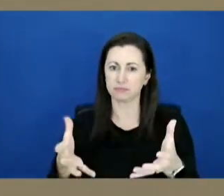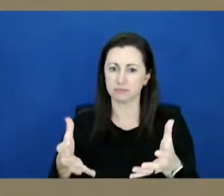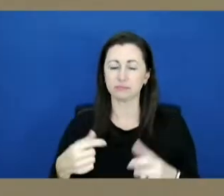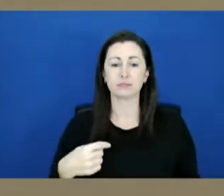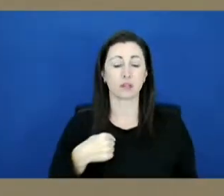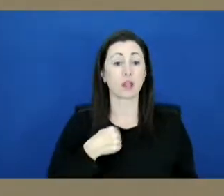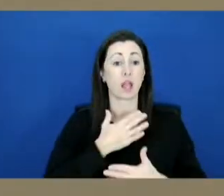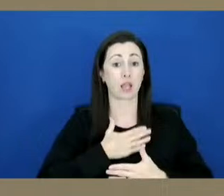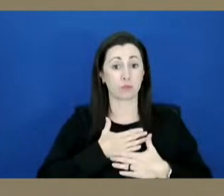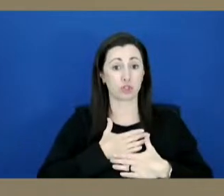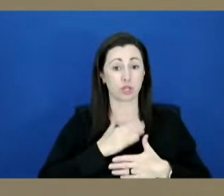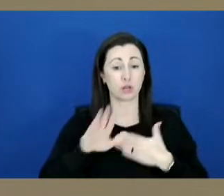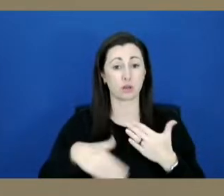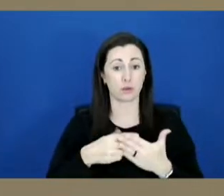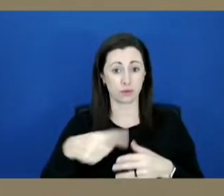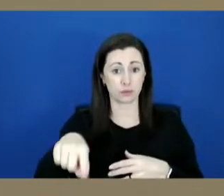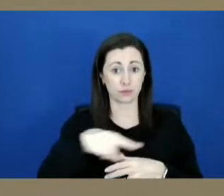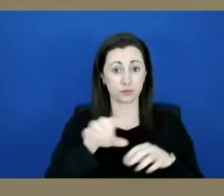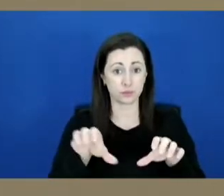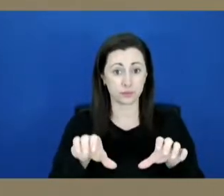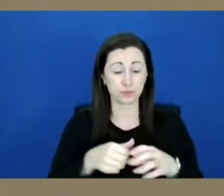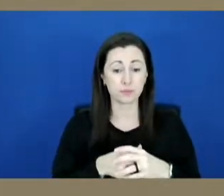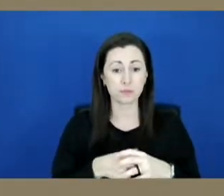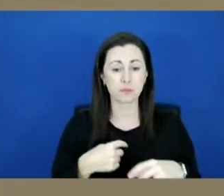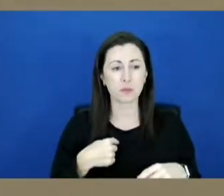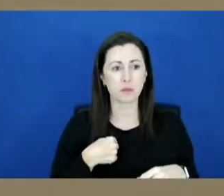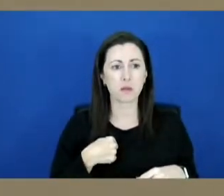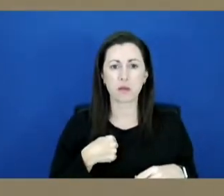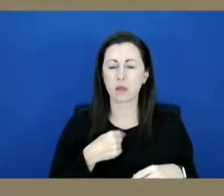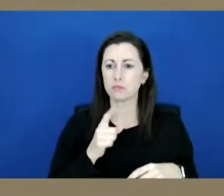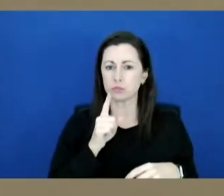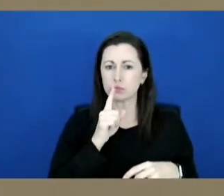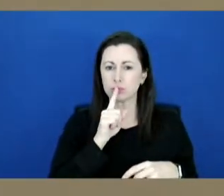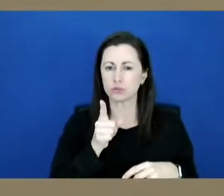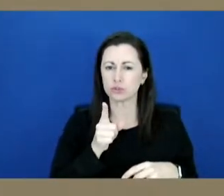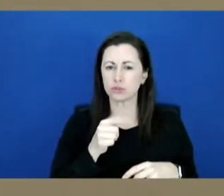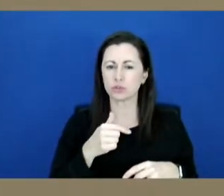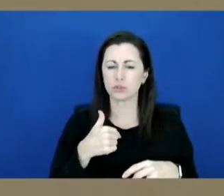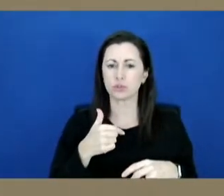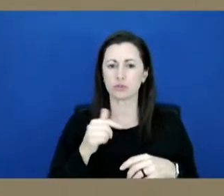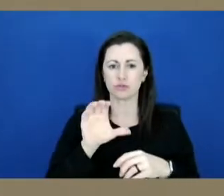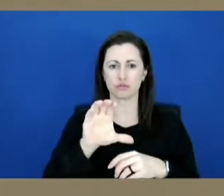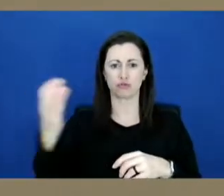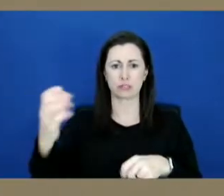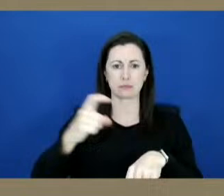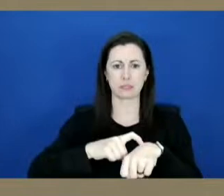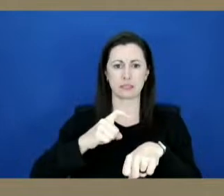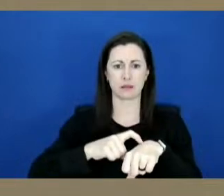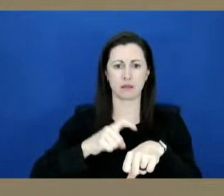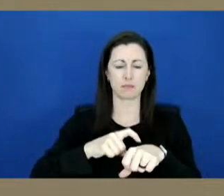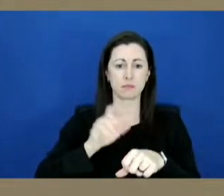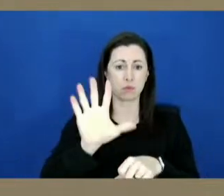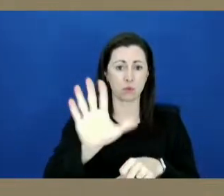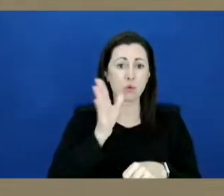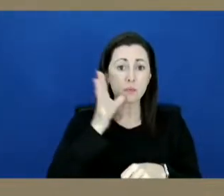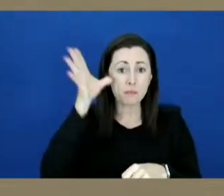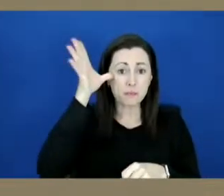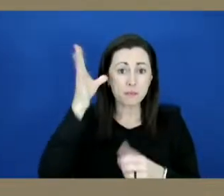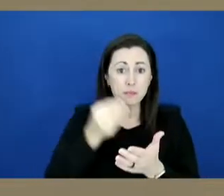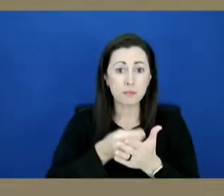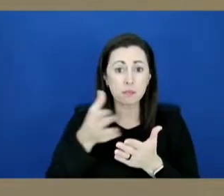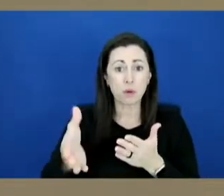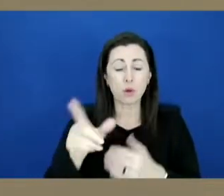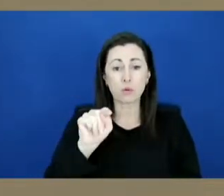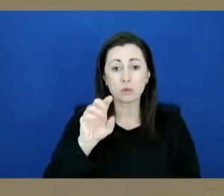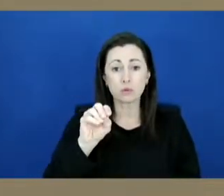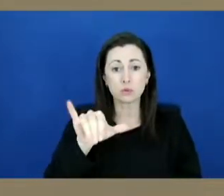AND I CERTAINLY APPRECIATE ALL